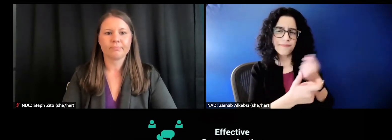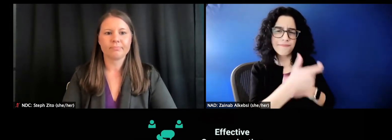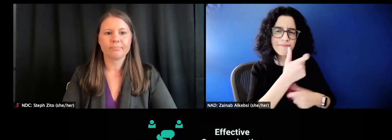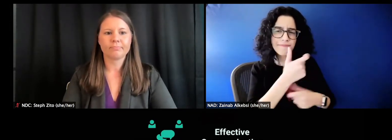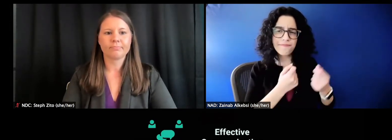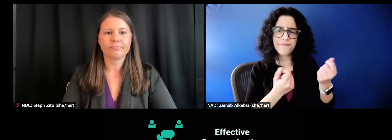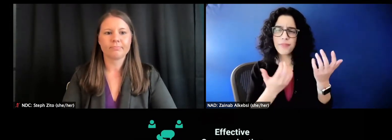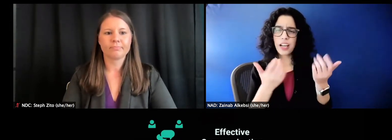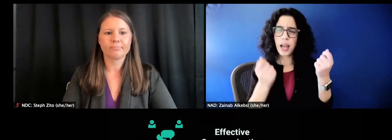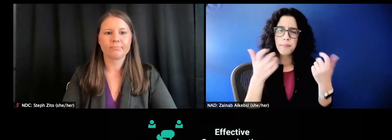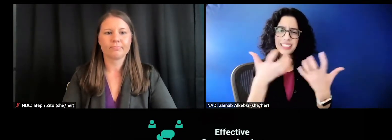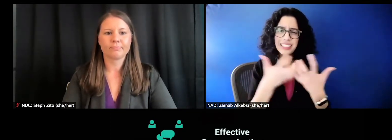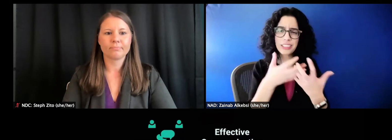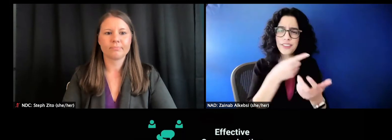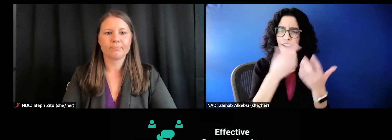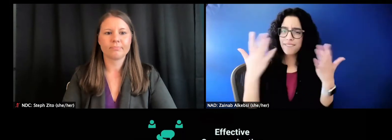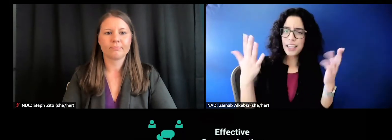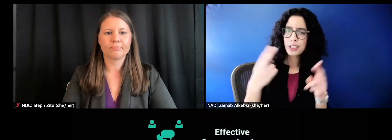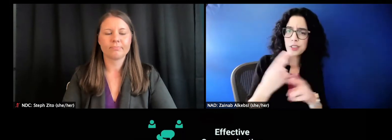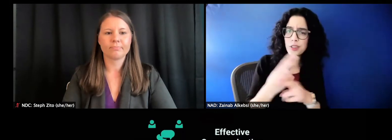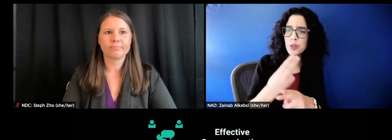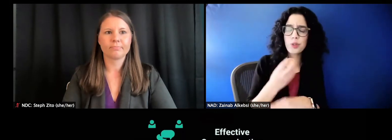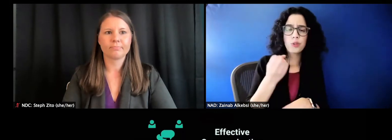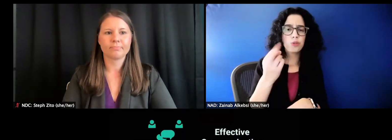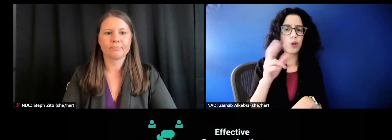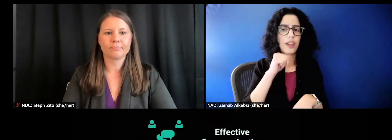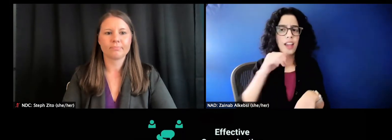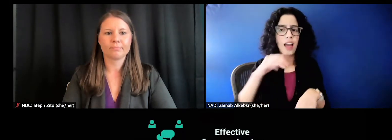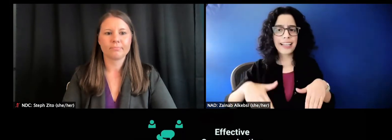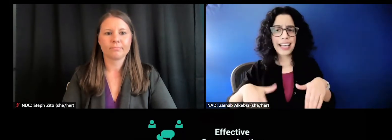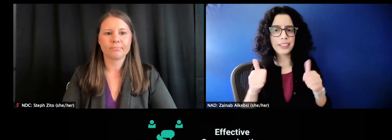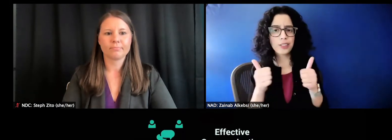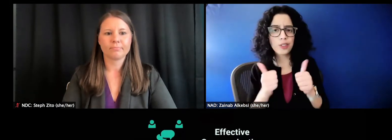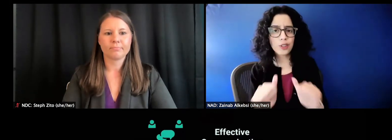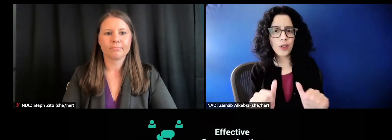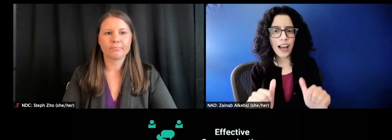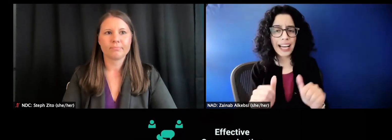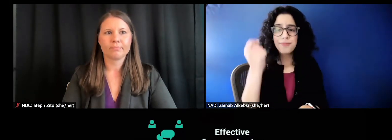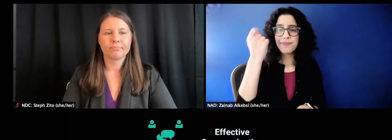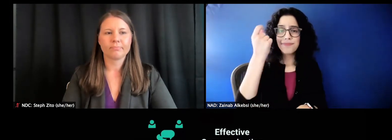with accommodations that they have used or those that they have yet to try.